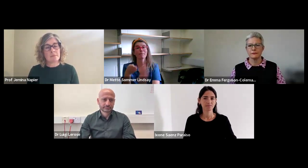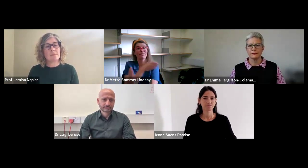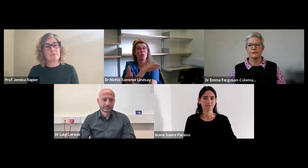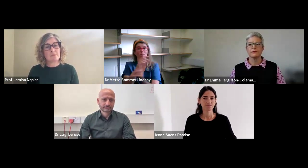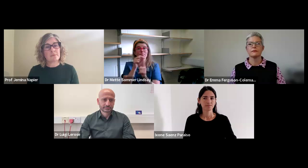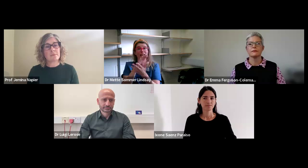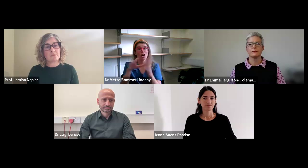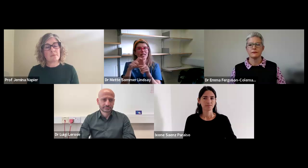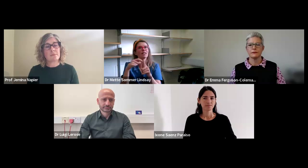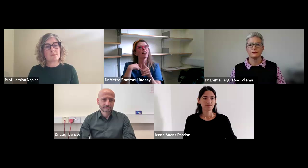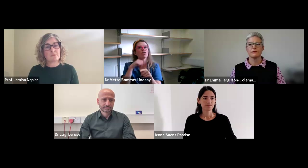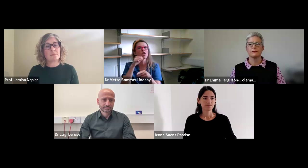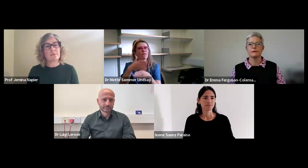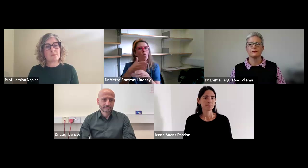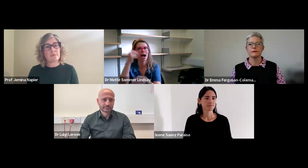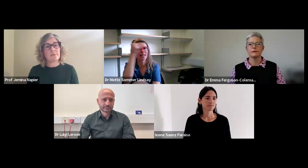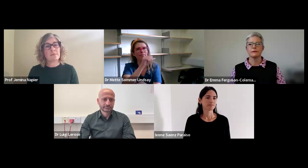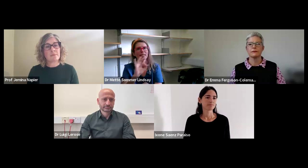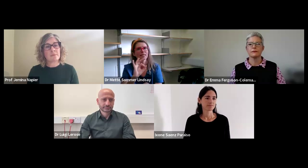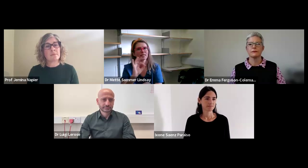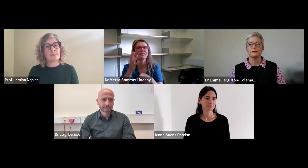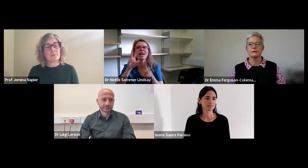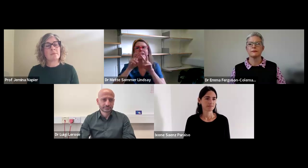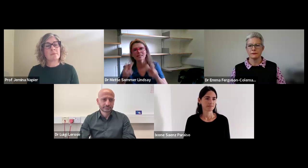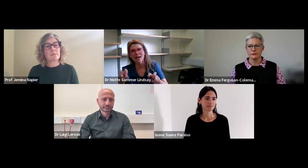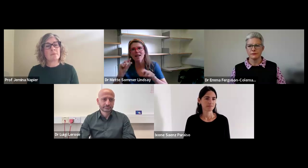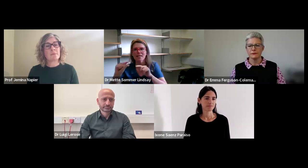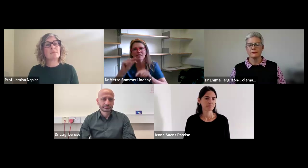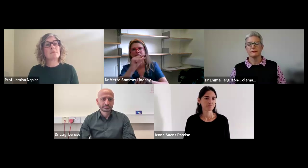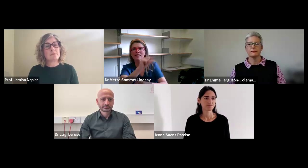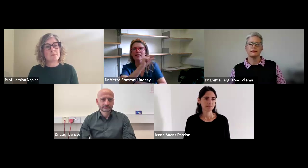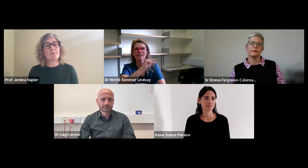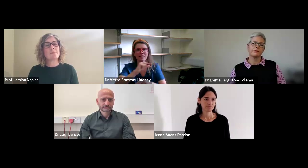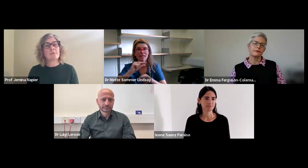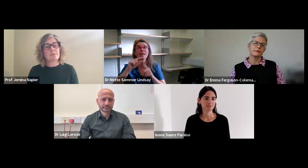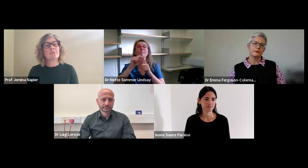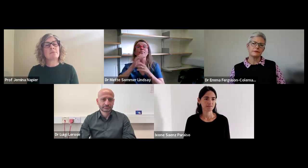of having an academic career. Before having a PhD I didn't work in Academia, I did a bit of research